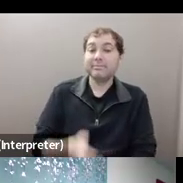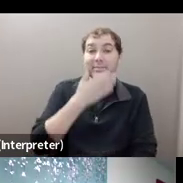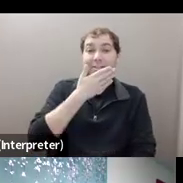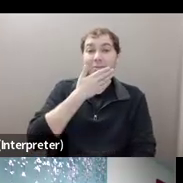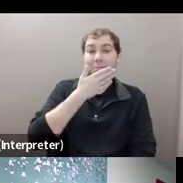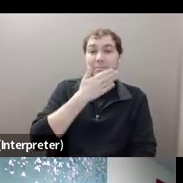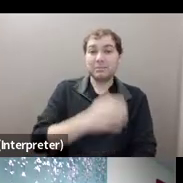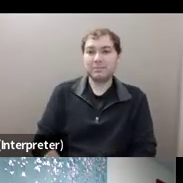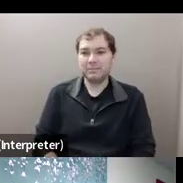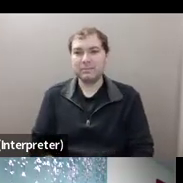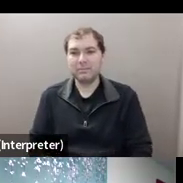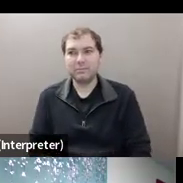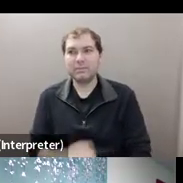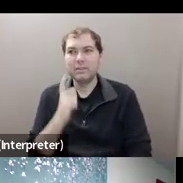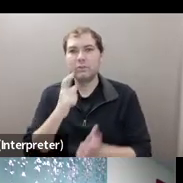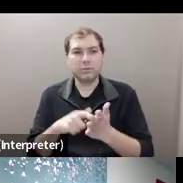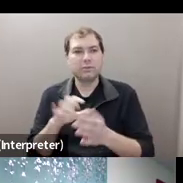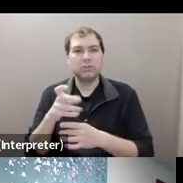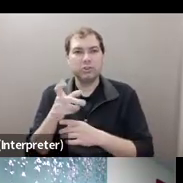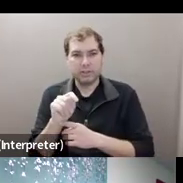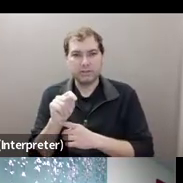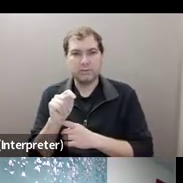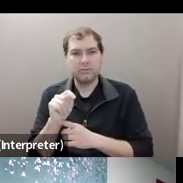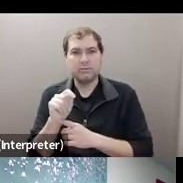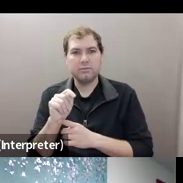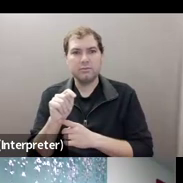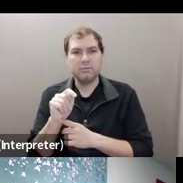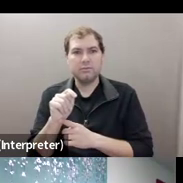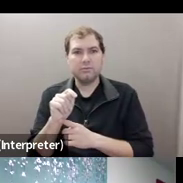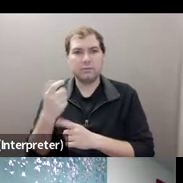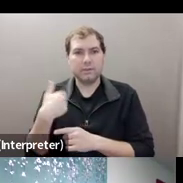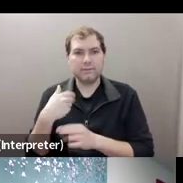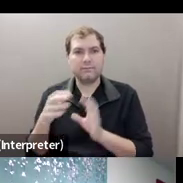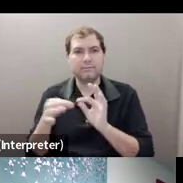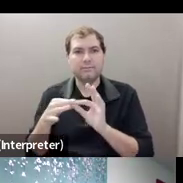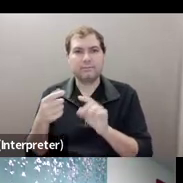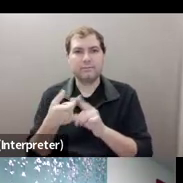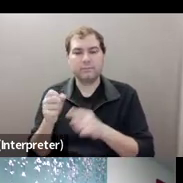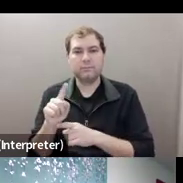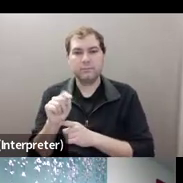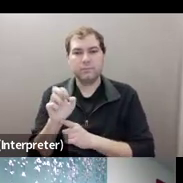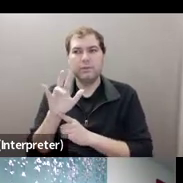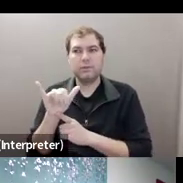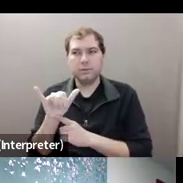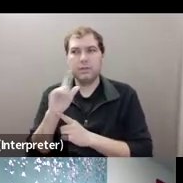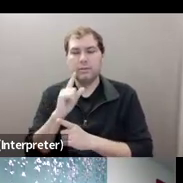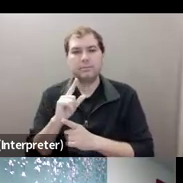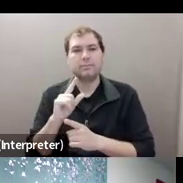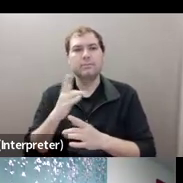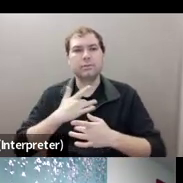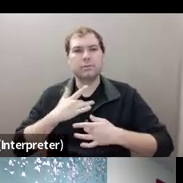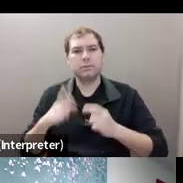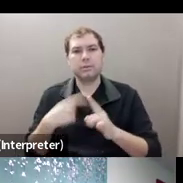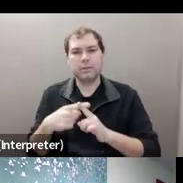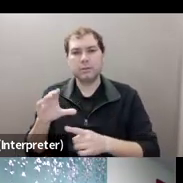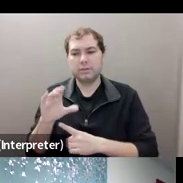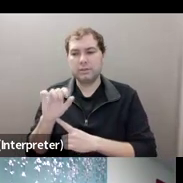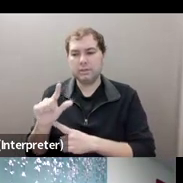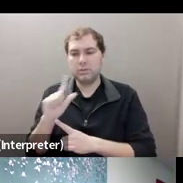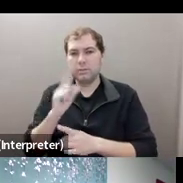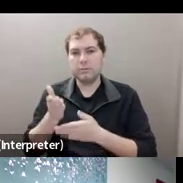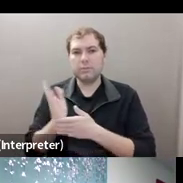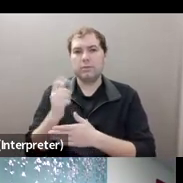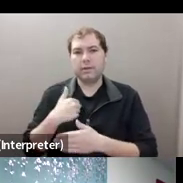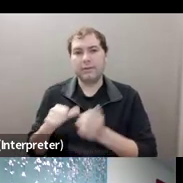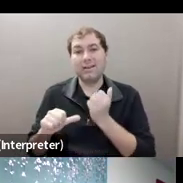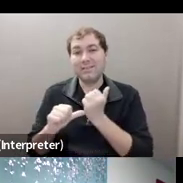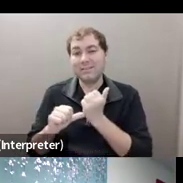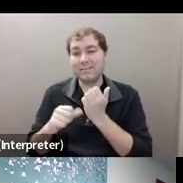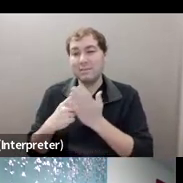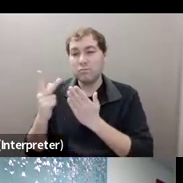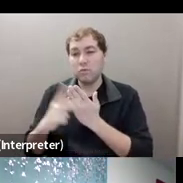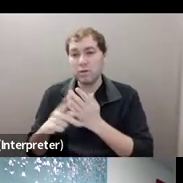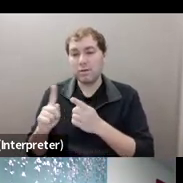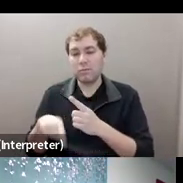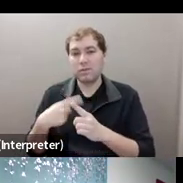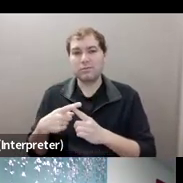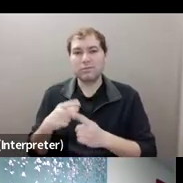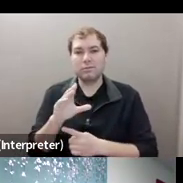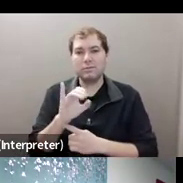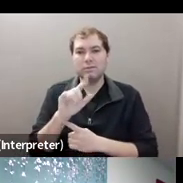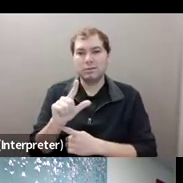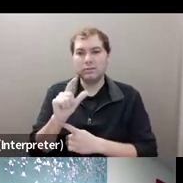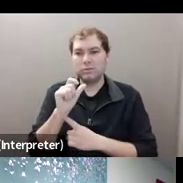Rebecca - APRIL: I noticed in the chat. We have a comment from Terry that says I'm concerned about sales being able permitted to have an advocacy program when sales are not allowed to advocate